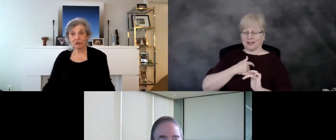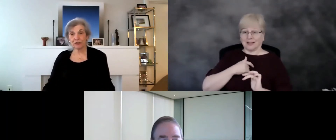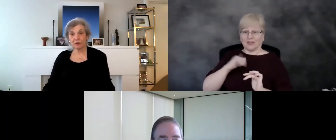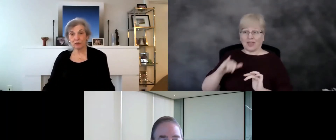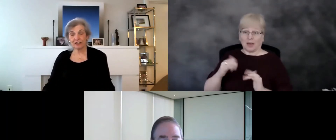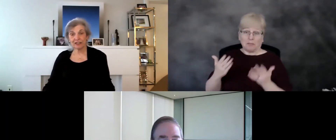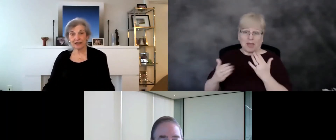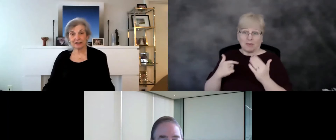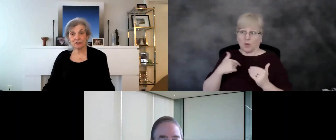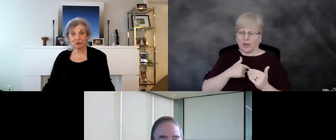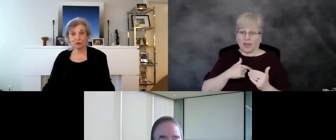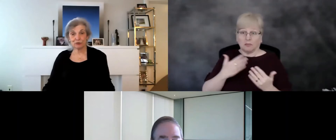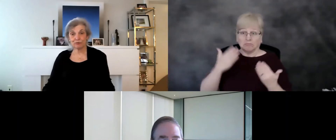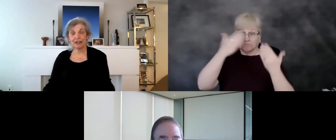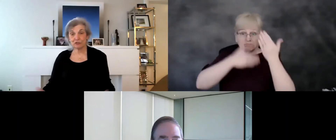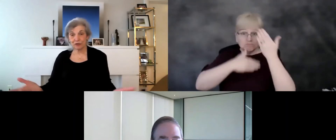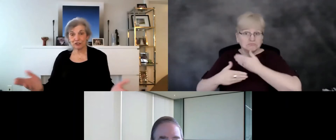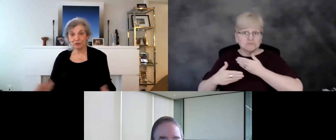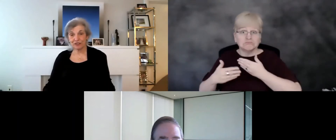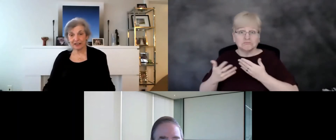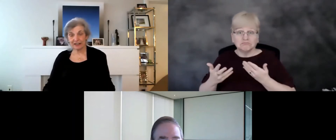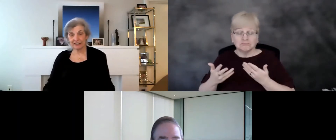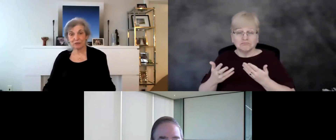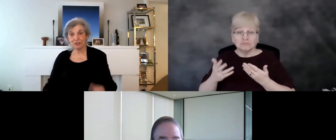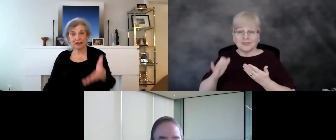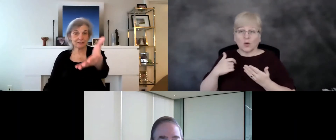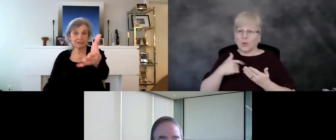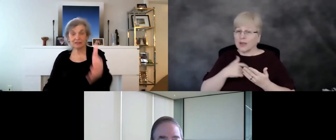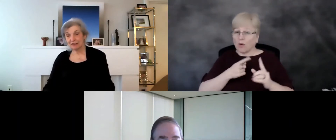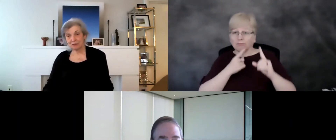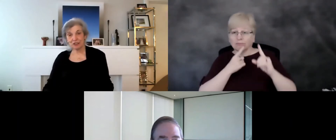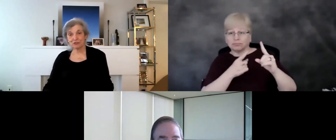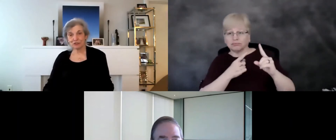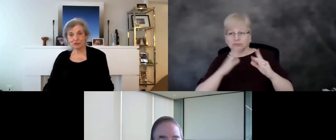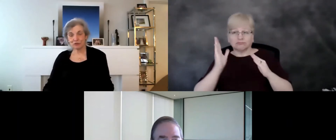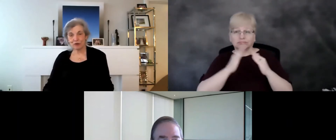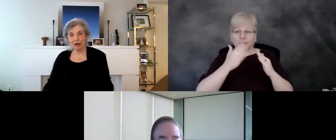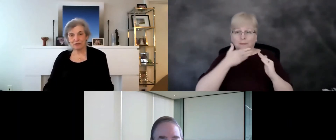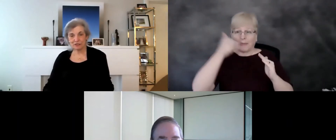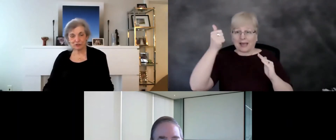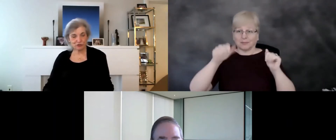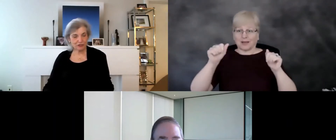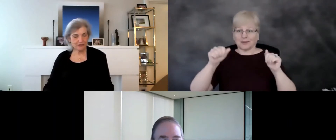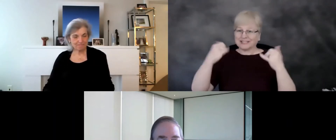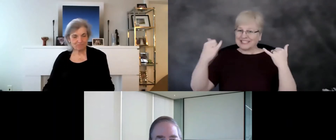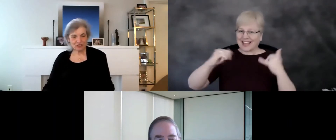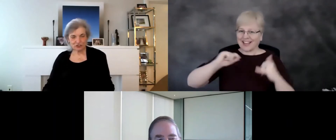16:17:32 that we can do as well as we can. With that, let me introduce Robert who is